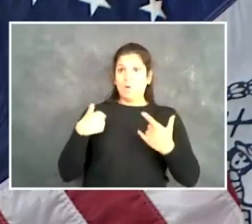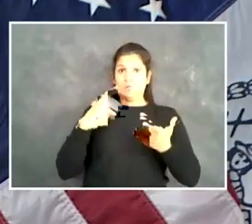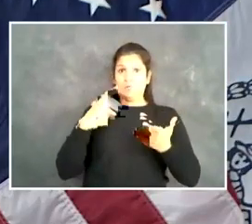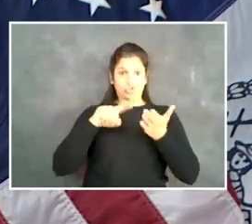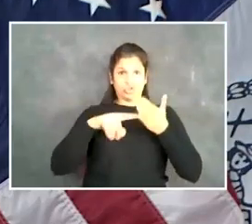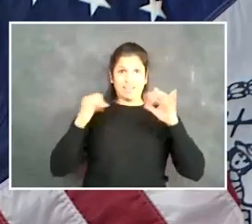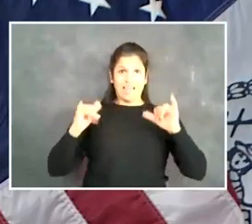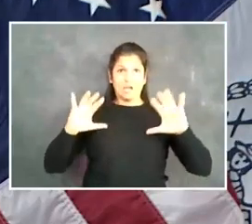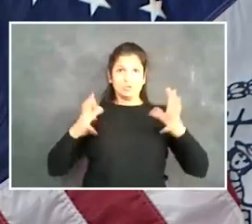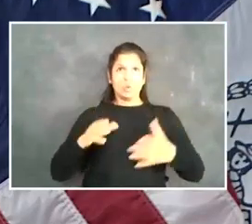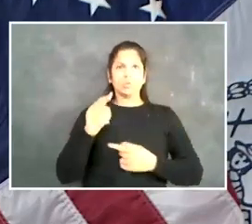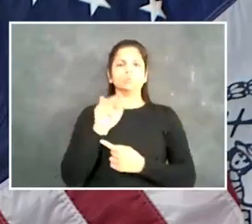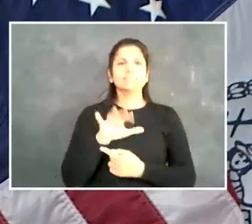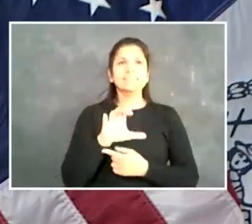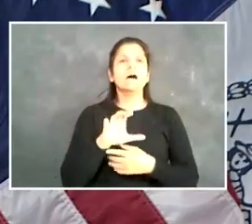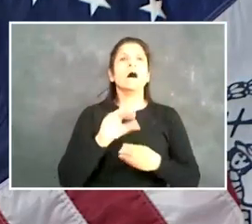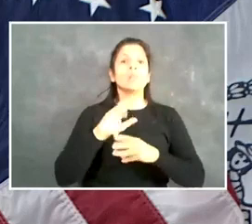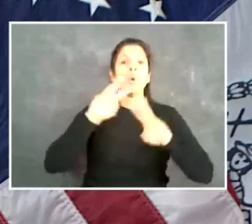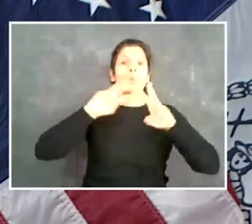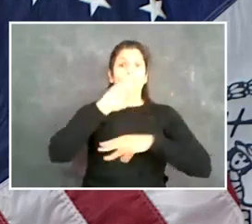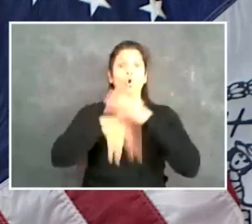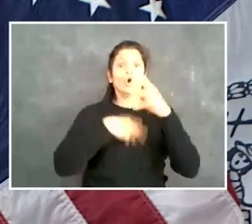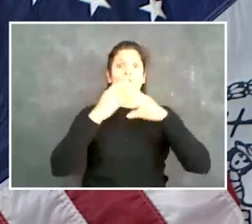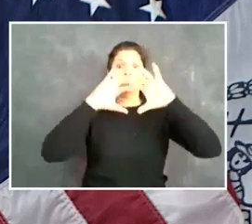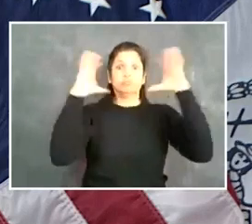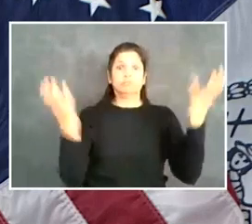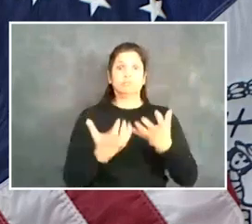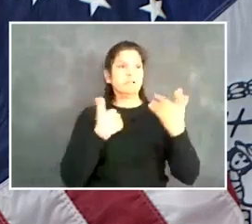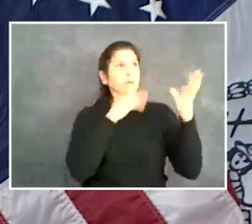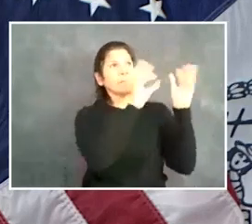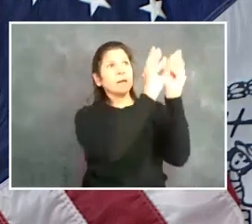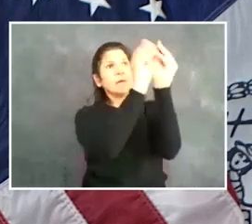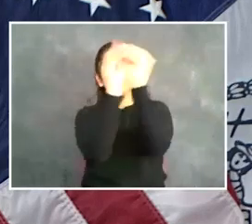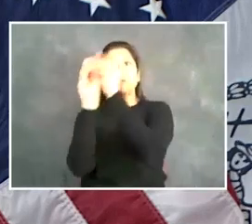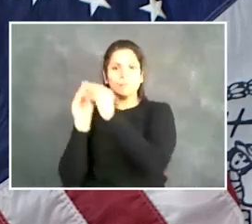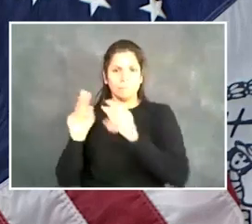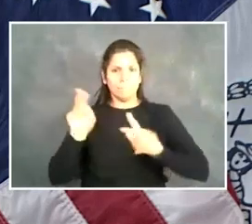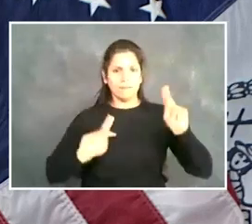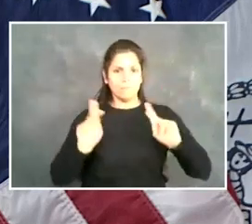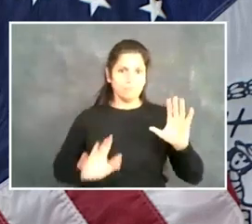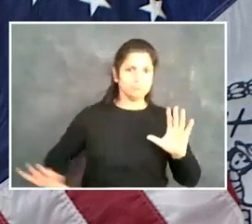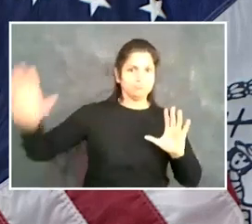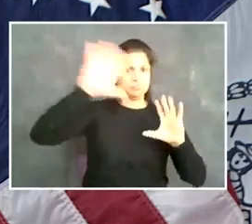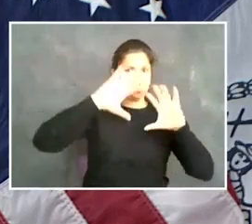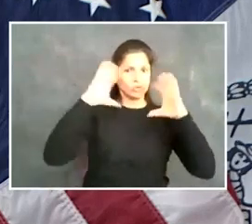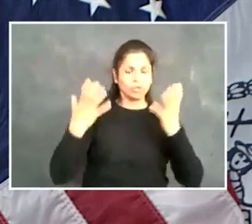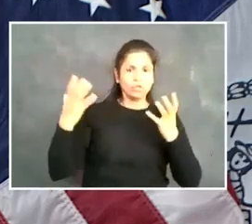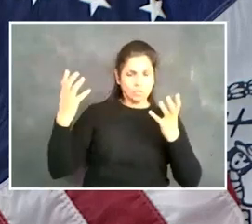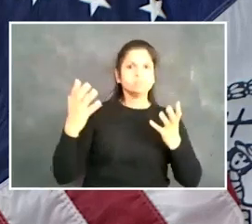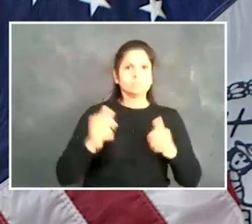BETTER AND WE ARE ALWAYS PAYING ATTENTION TO THE WORLDWIDE LITERATURE, AND ALSO, WHAT WE EXPERIENCE HERE IN NEW YORK